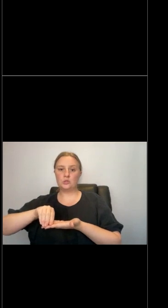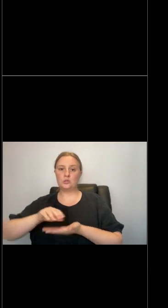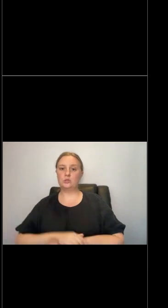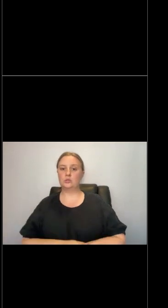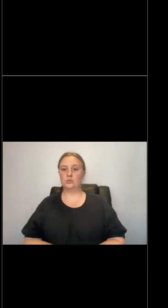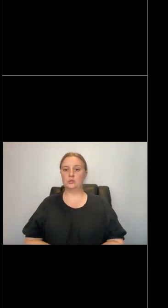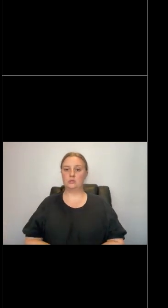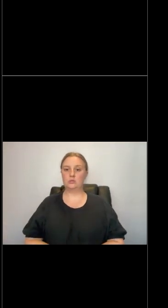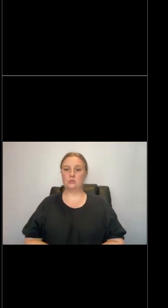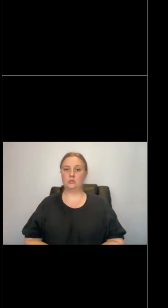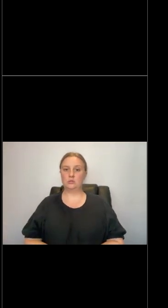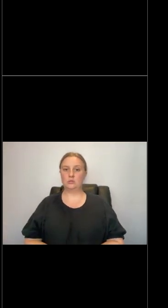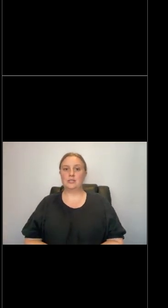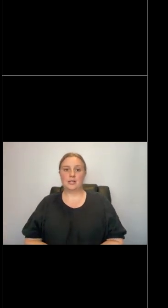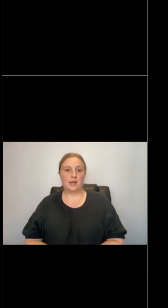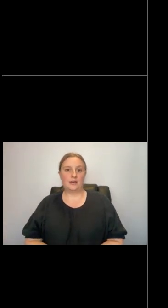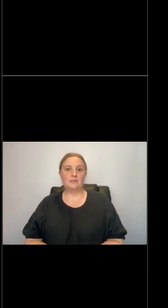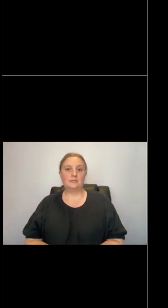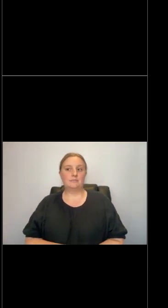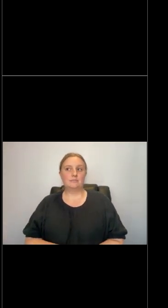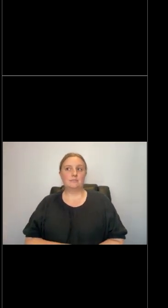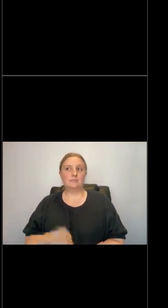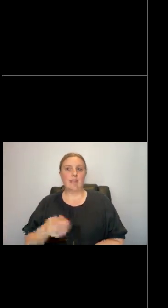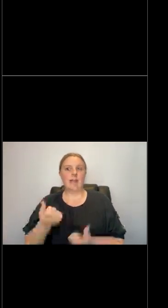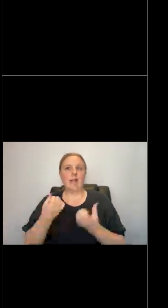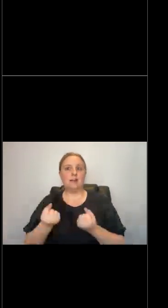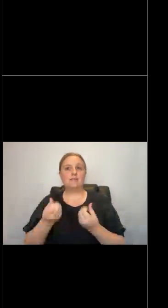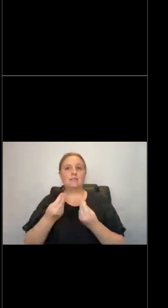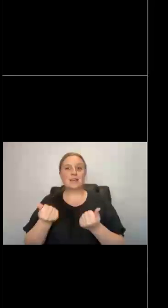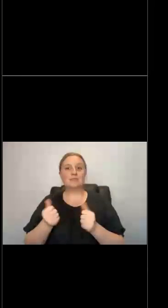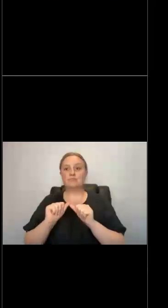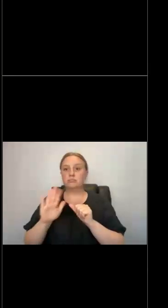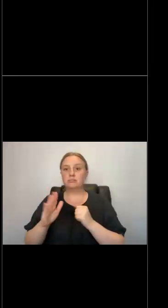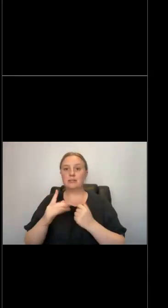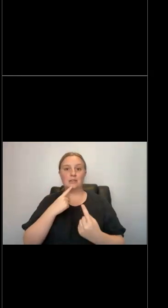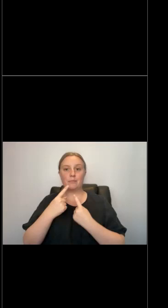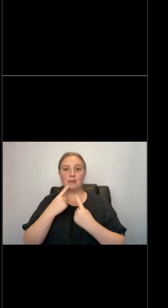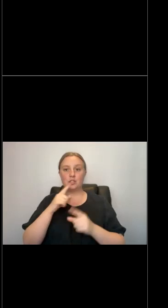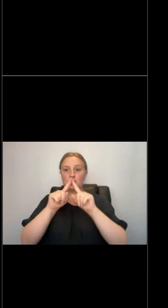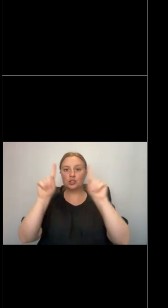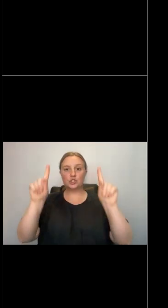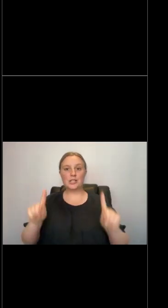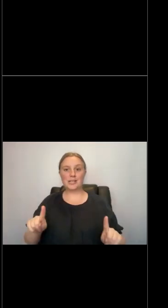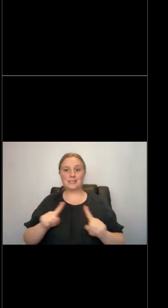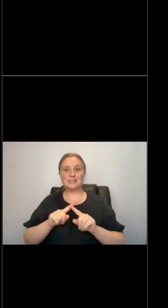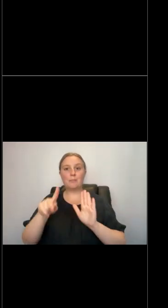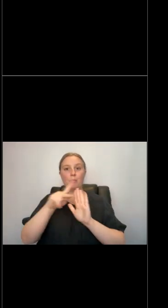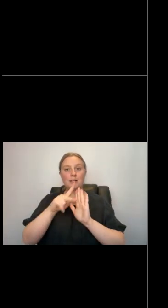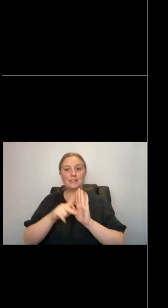there are some great information sheets and policy sheets designed for lawyers and persons are subject